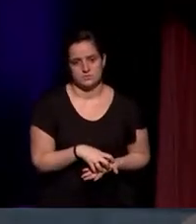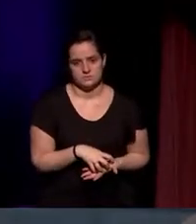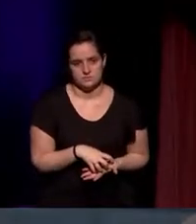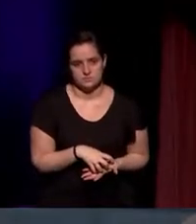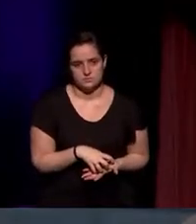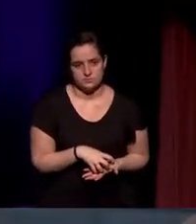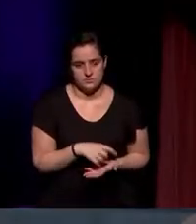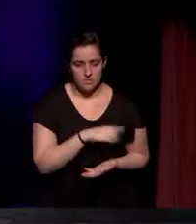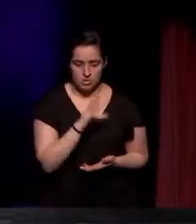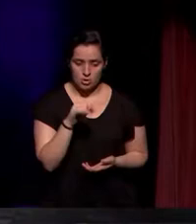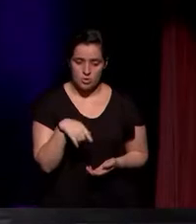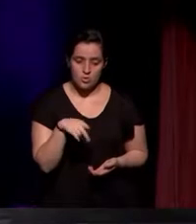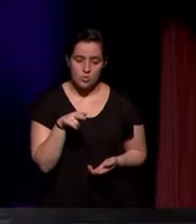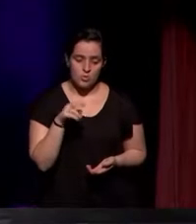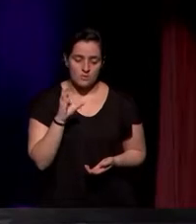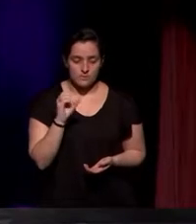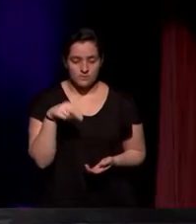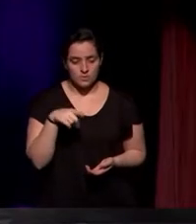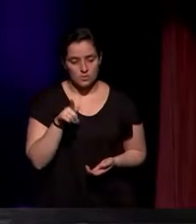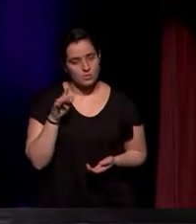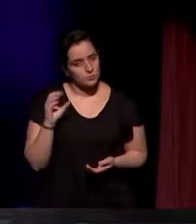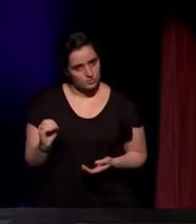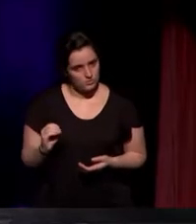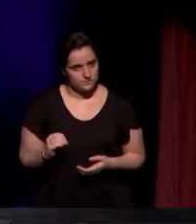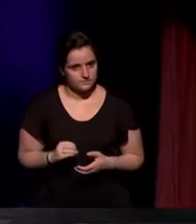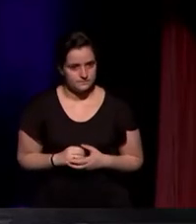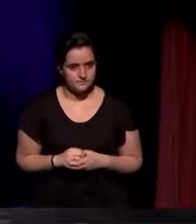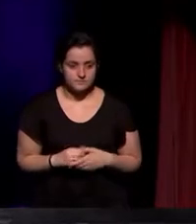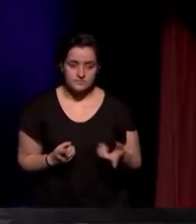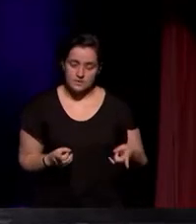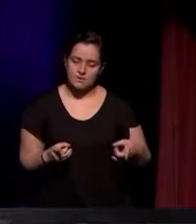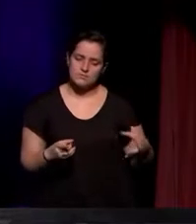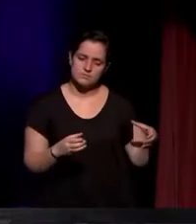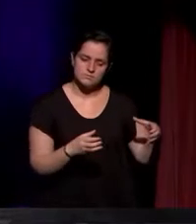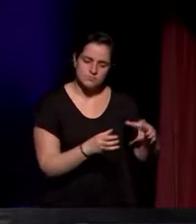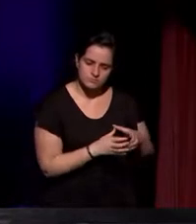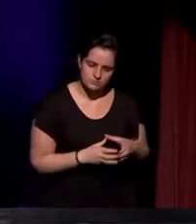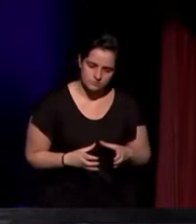in the Congo Democratic Republic of the Congo. He meets with Kabila